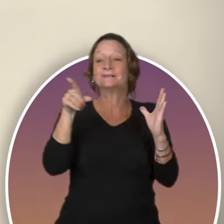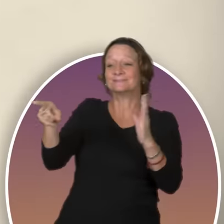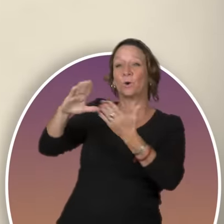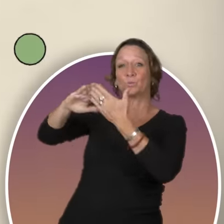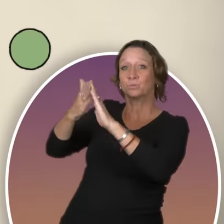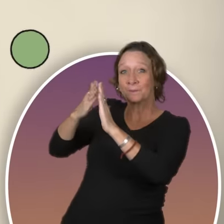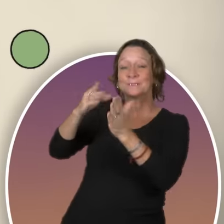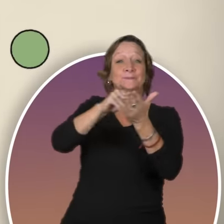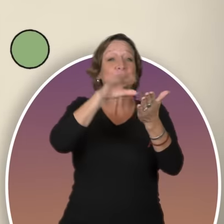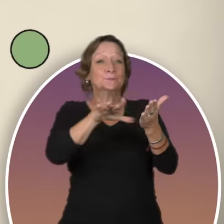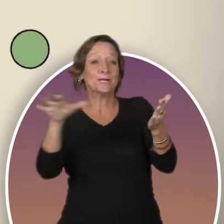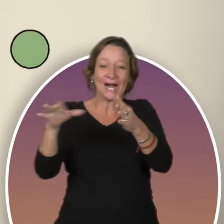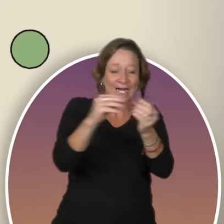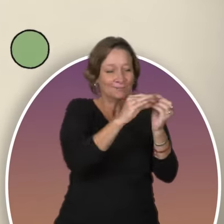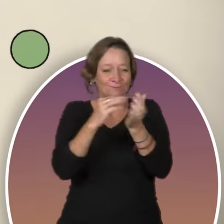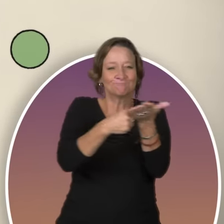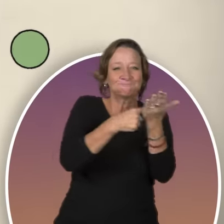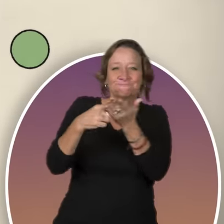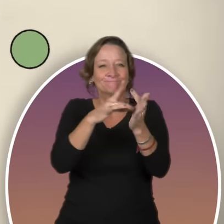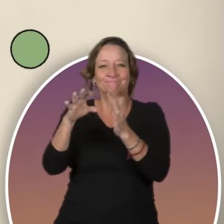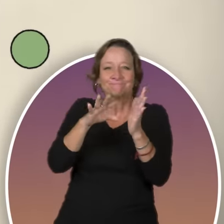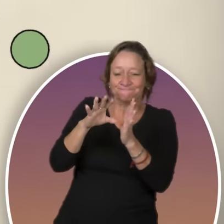these teachers brought started to combine with the signs that students made up at home